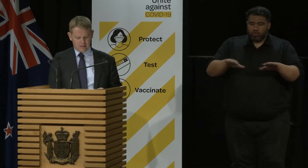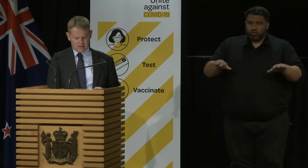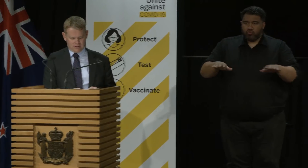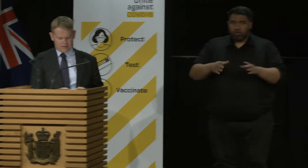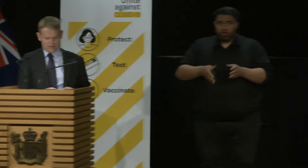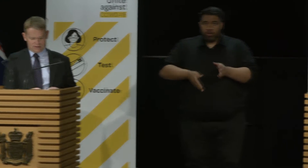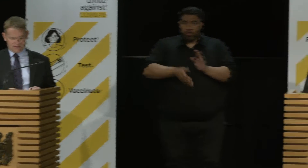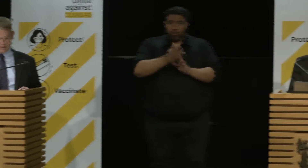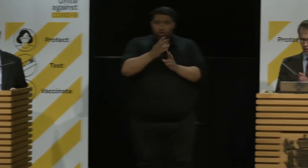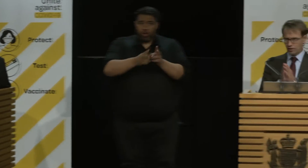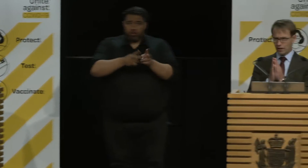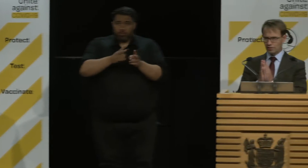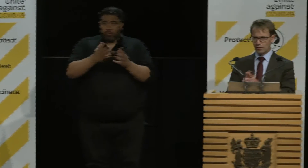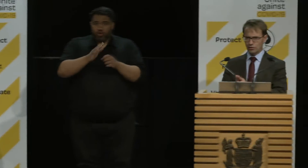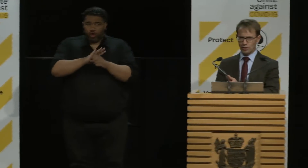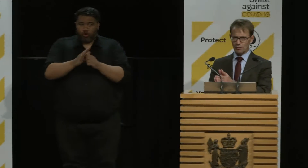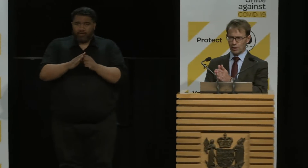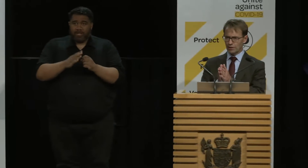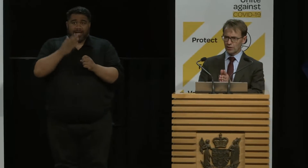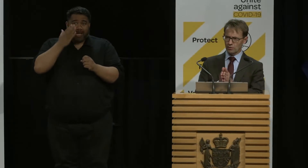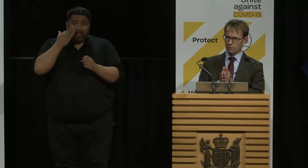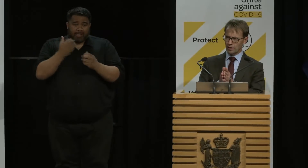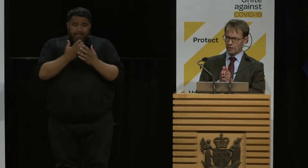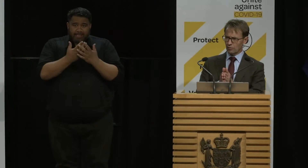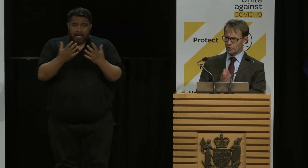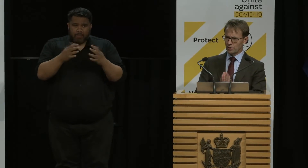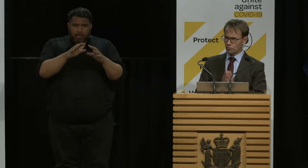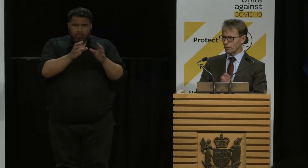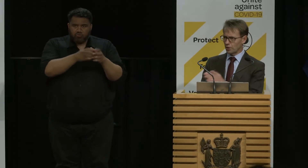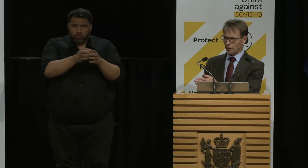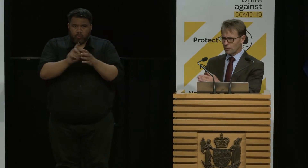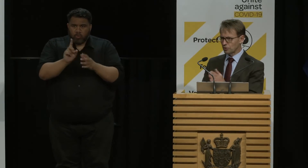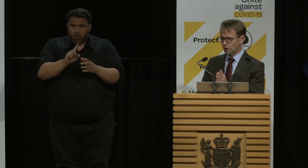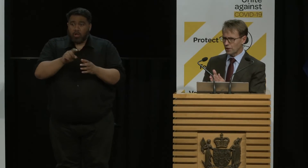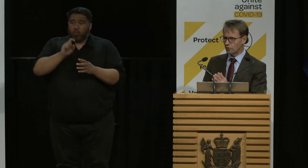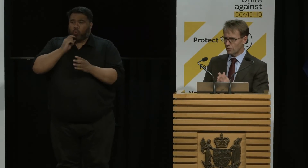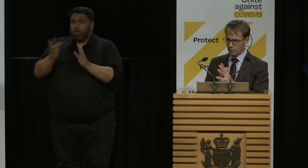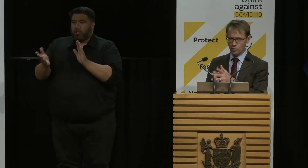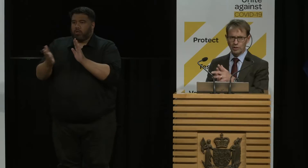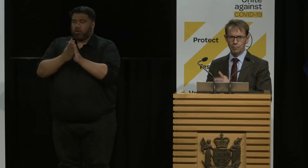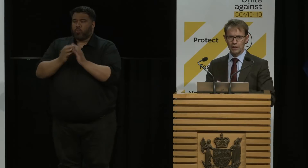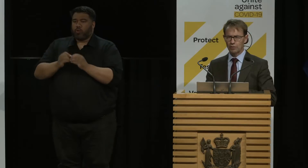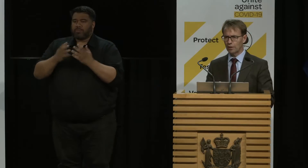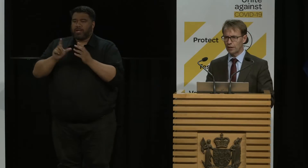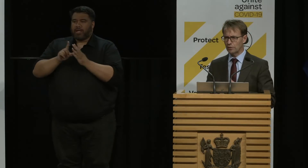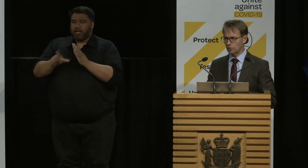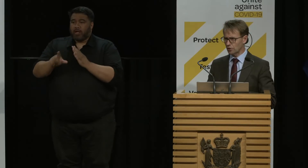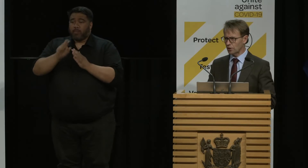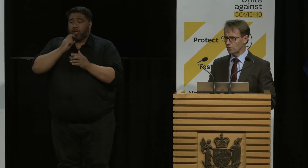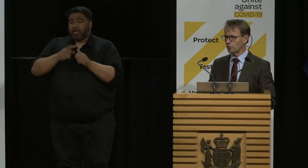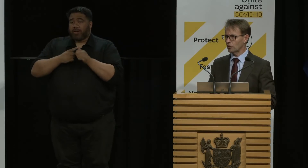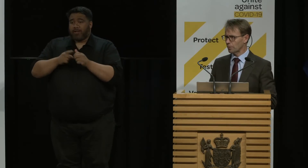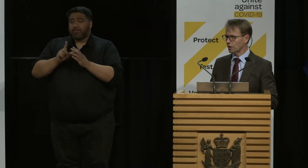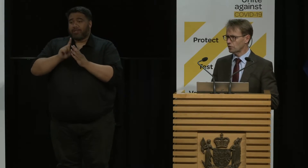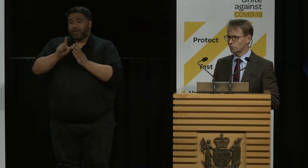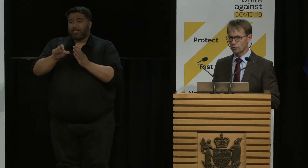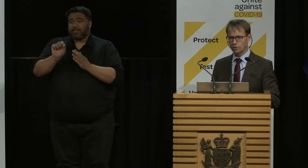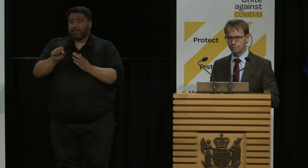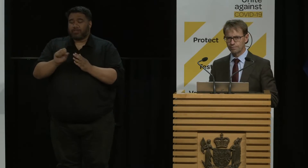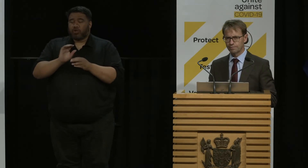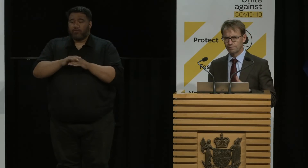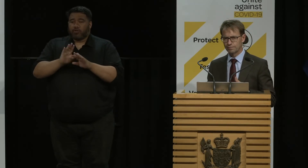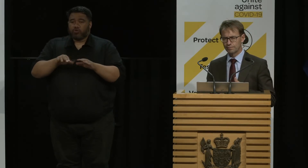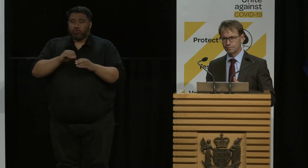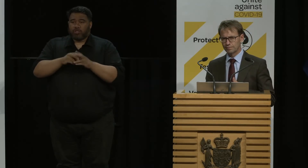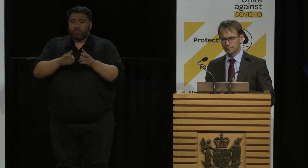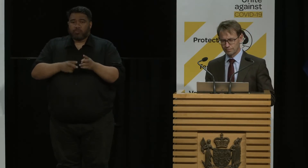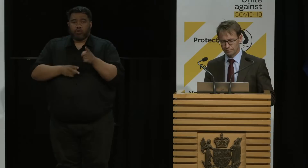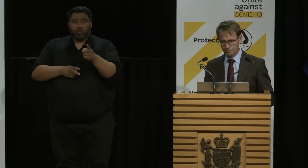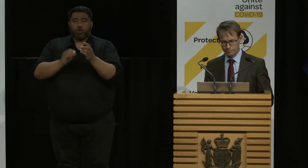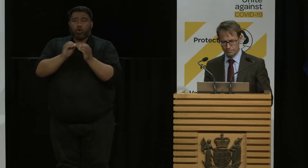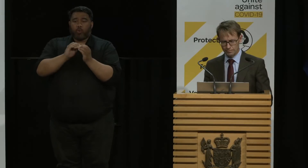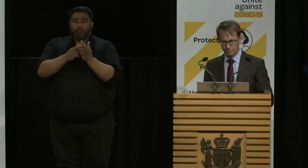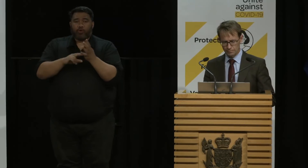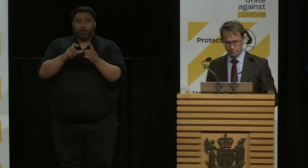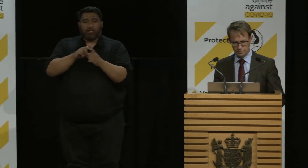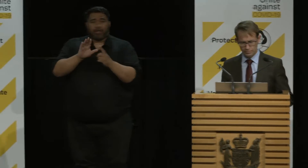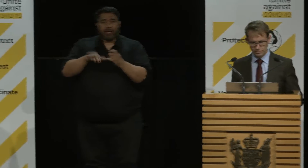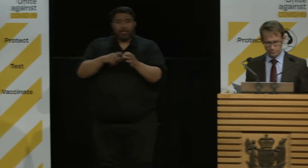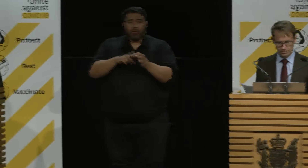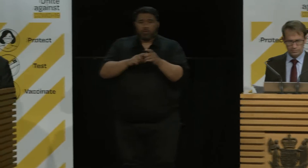question. $$TRANSMIT>> A